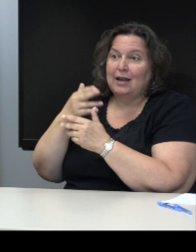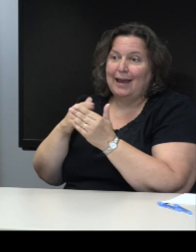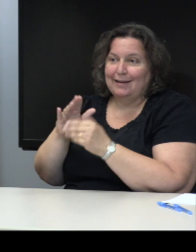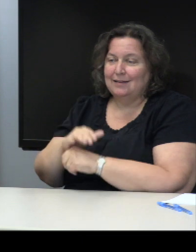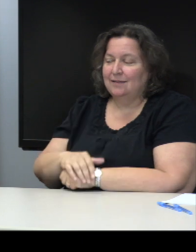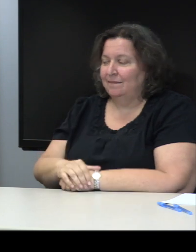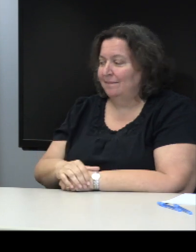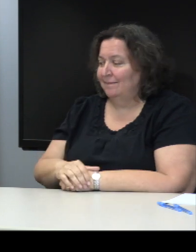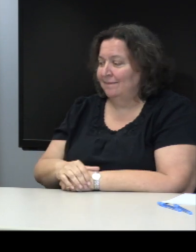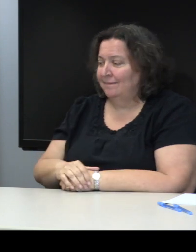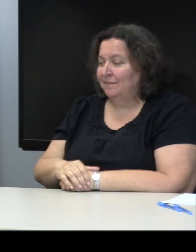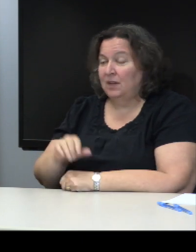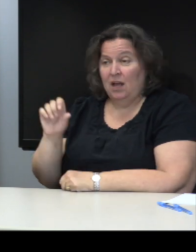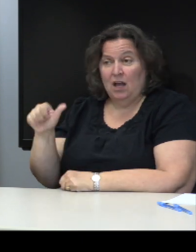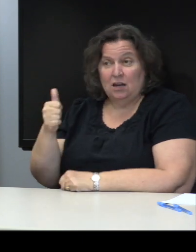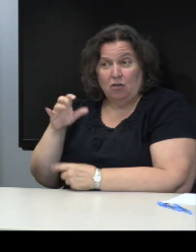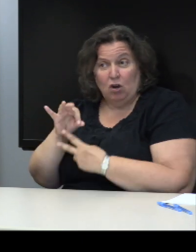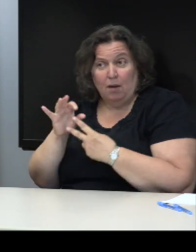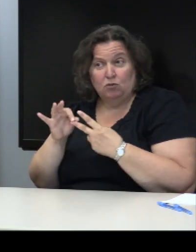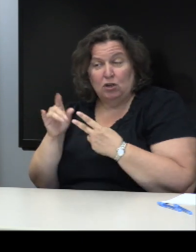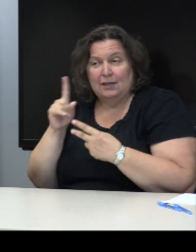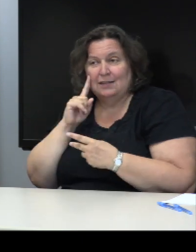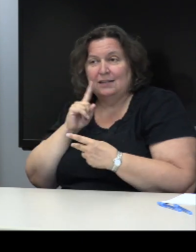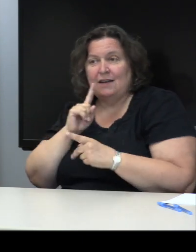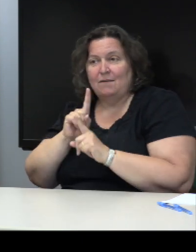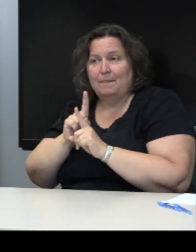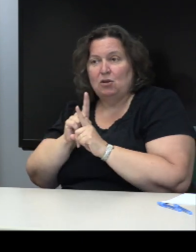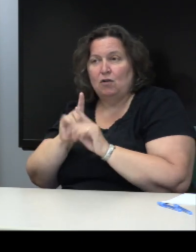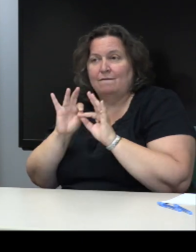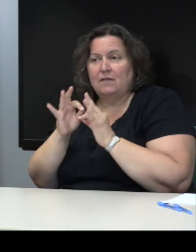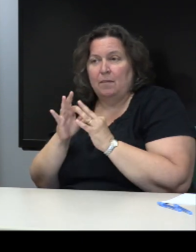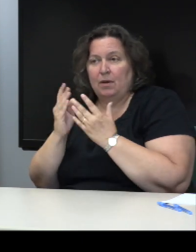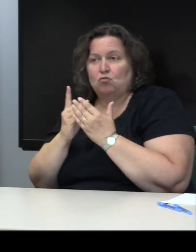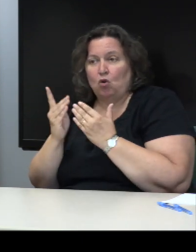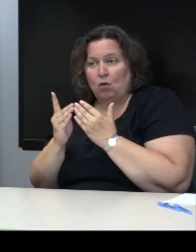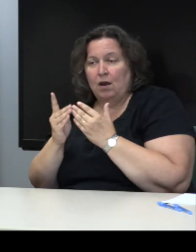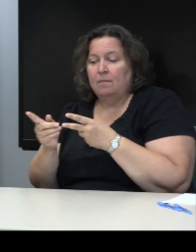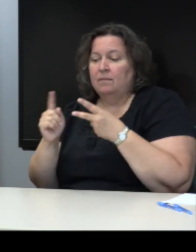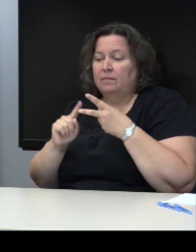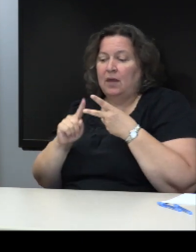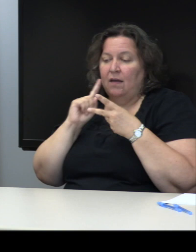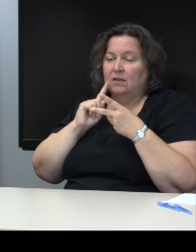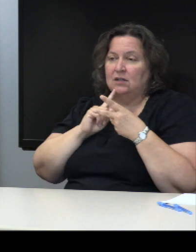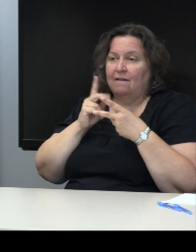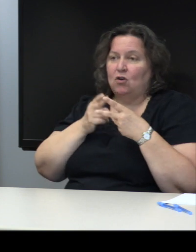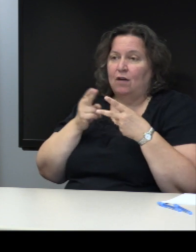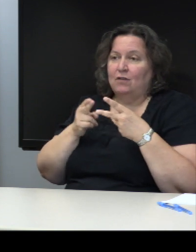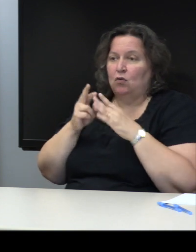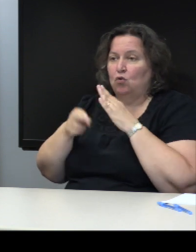Another option we could check into is the Deaf Mentor Family Program and the Deaf/Hard of Hearing Role Model Program.